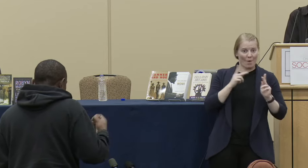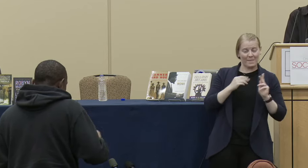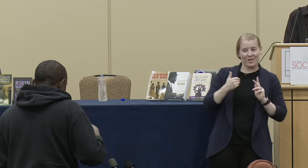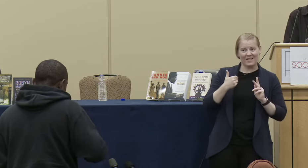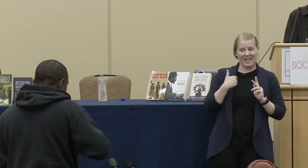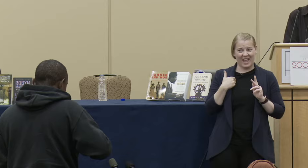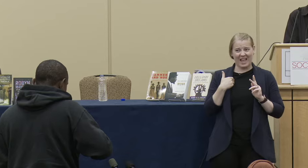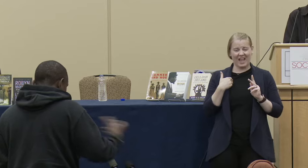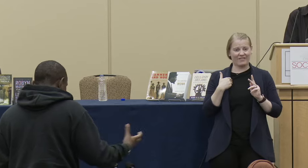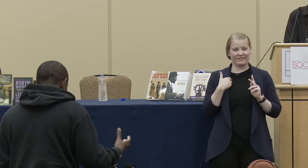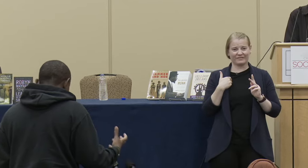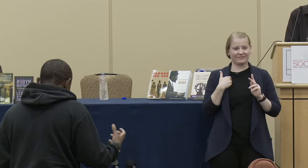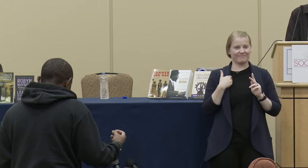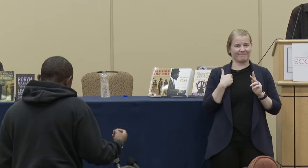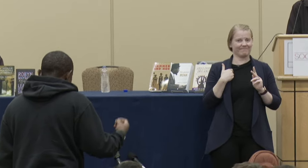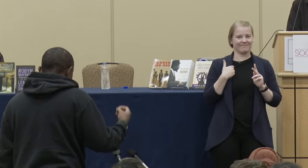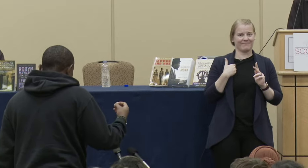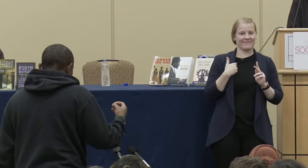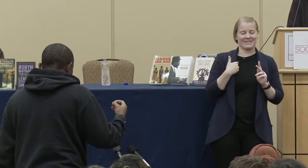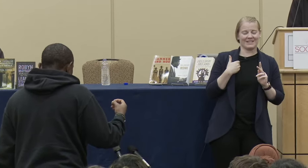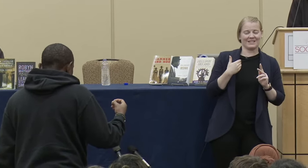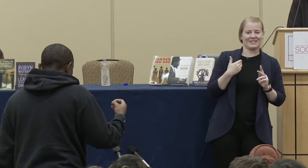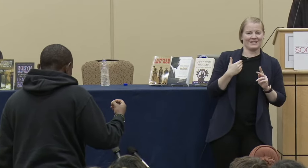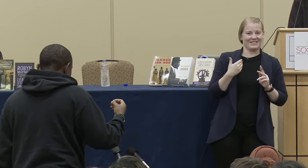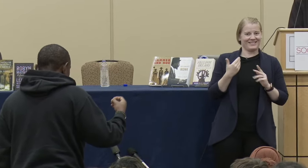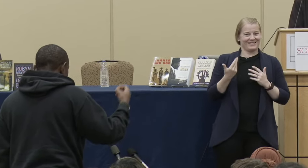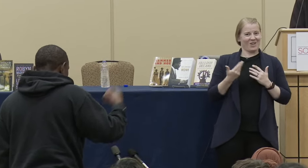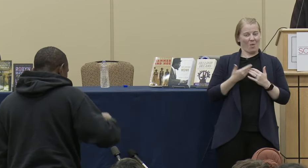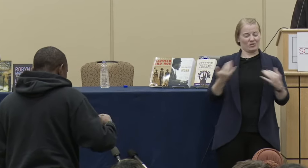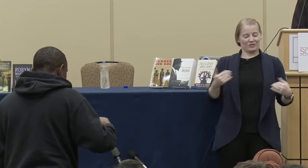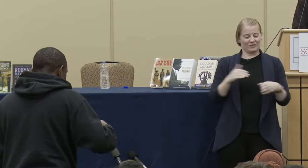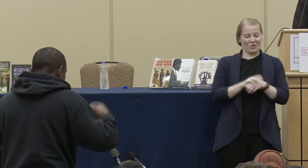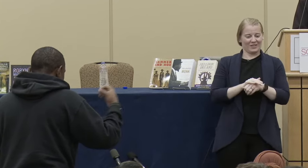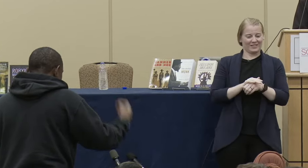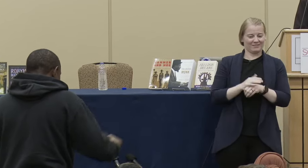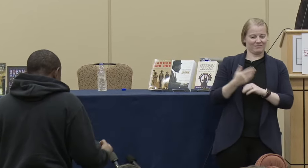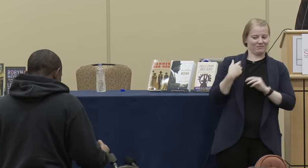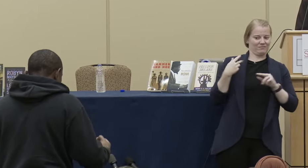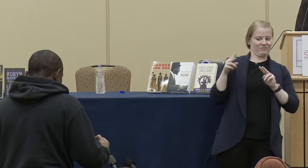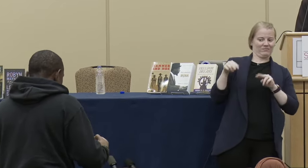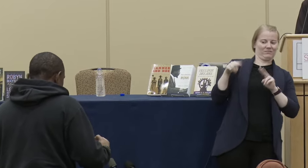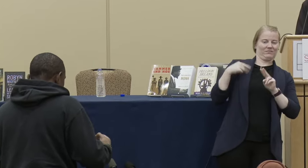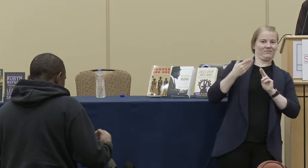honest, in my experience, white people have all but turned me